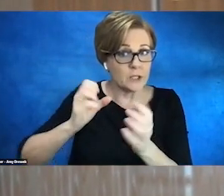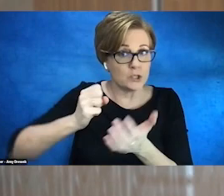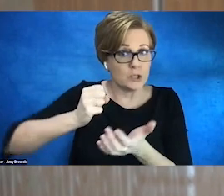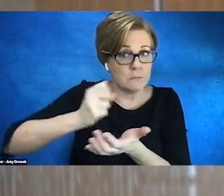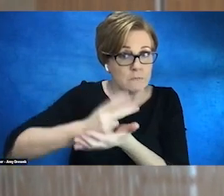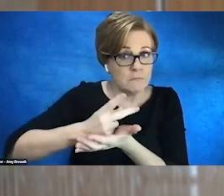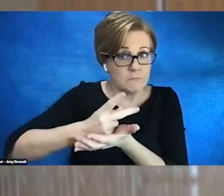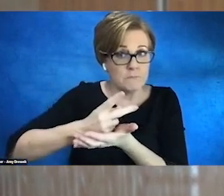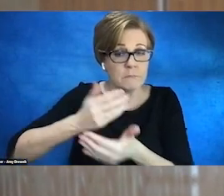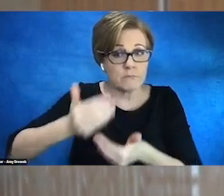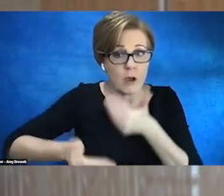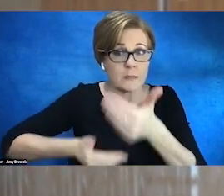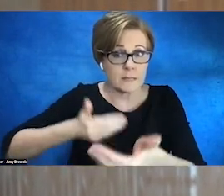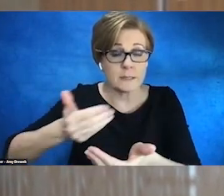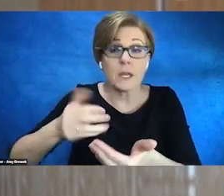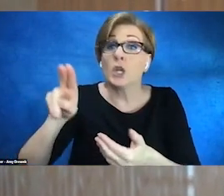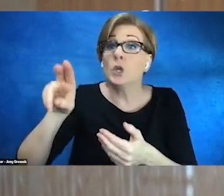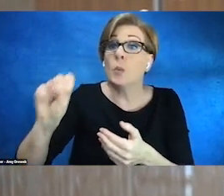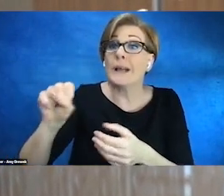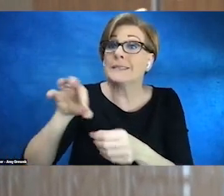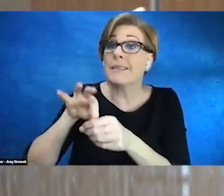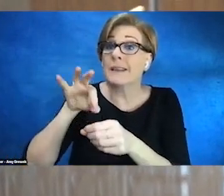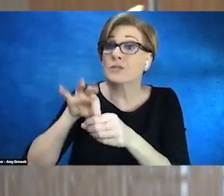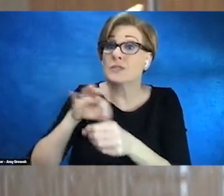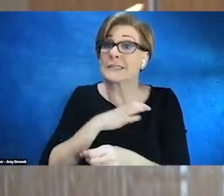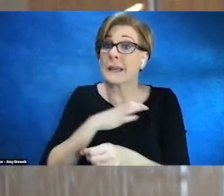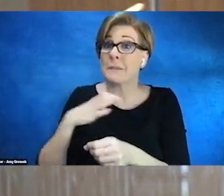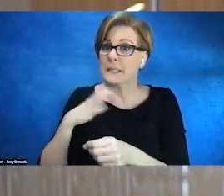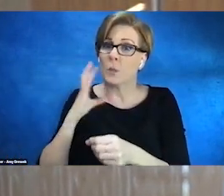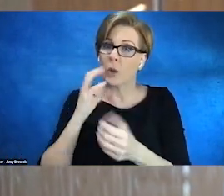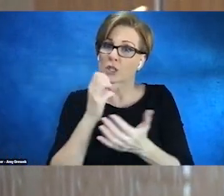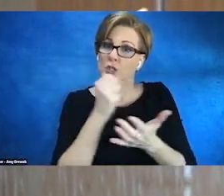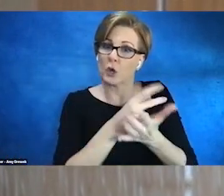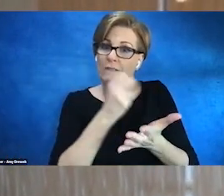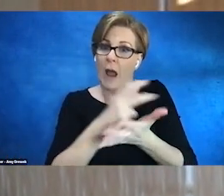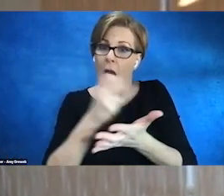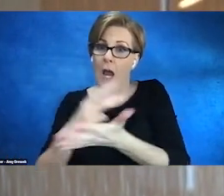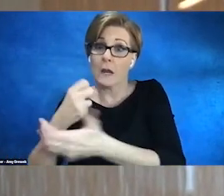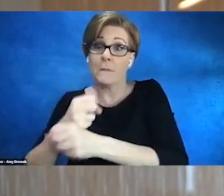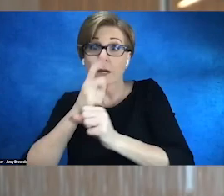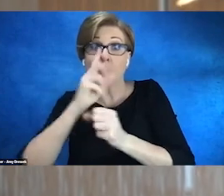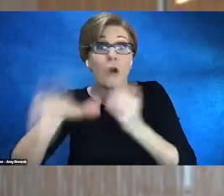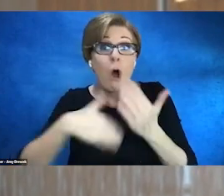so that's the U.S elections assistance commission that certifies all of our tabulation equipment is